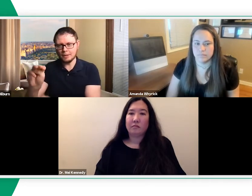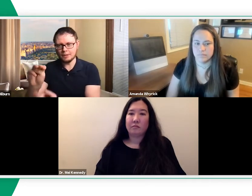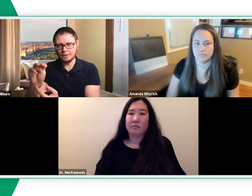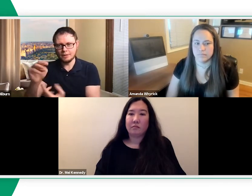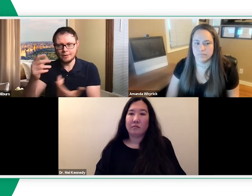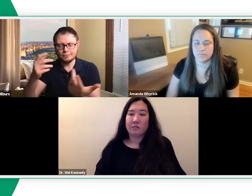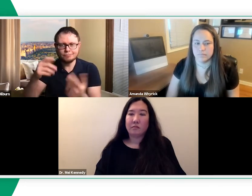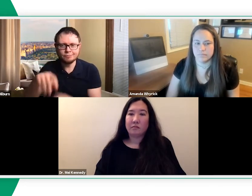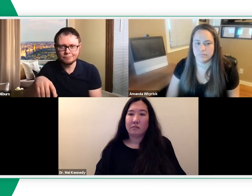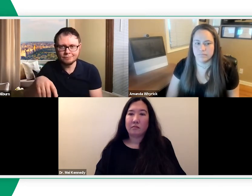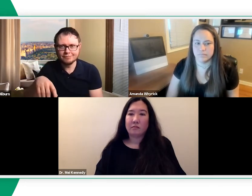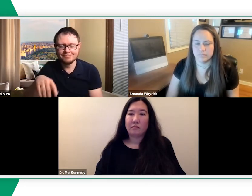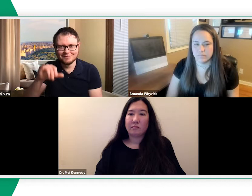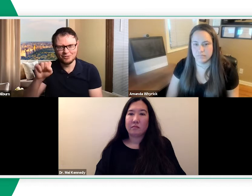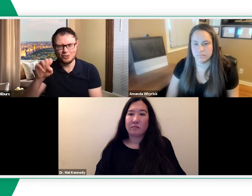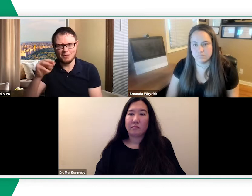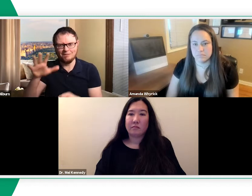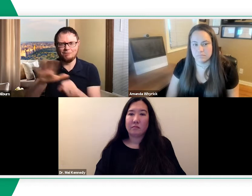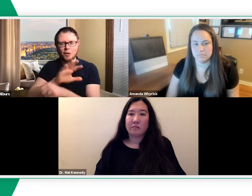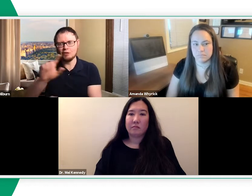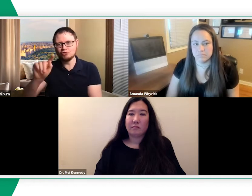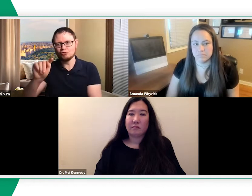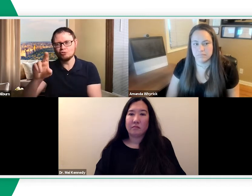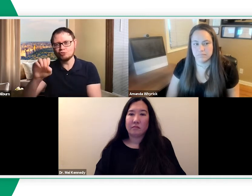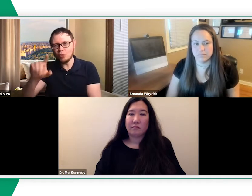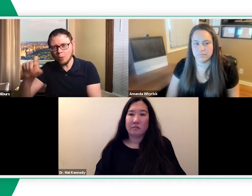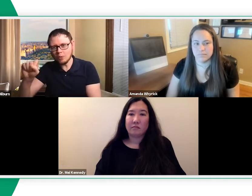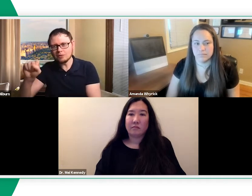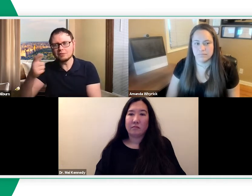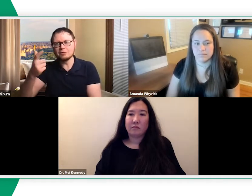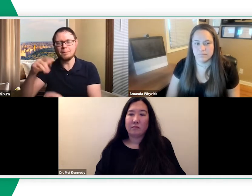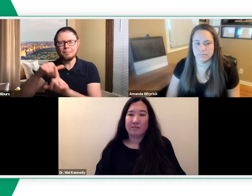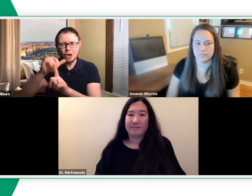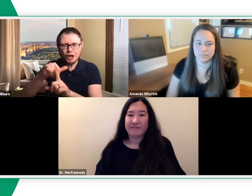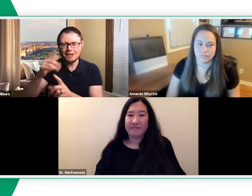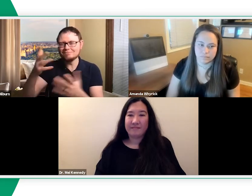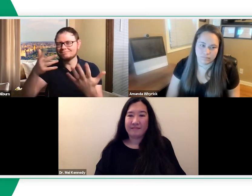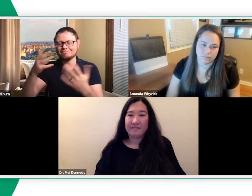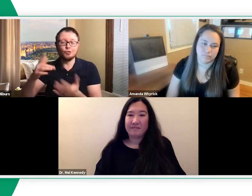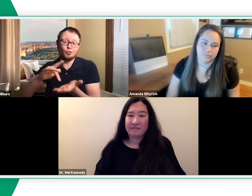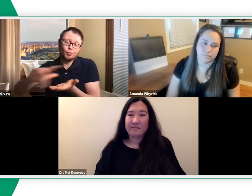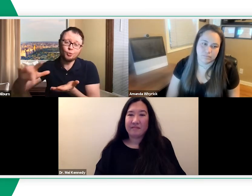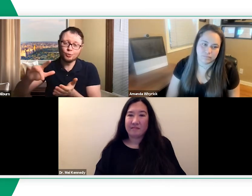cybersecurity. Often they're influenced by social media which is, you know, full of trolls,